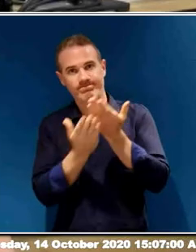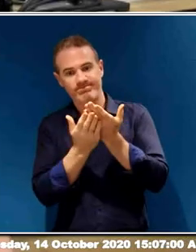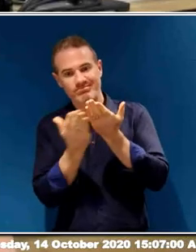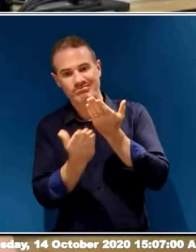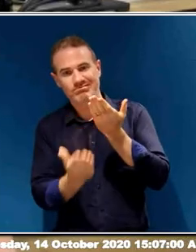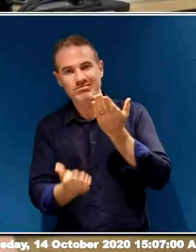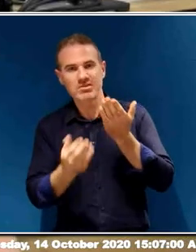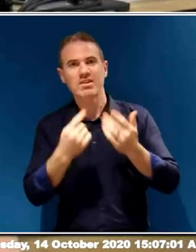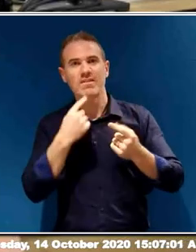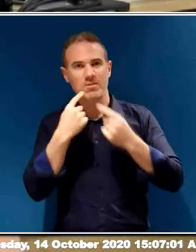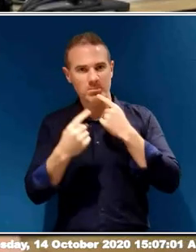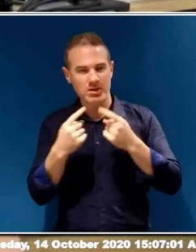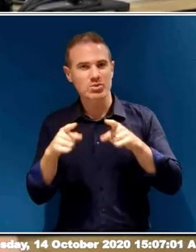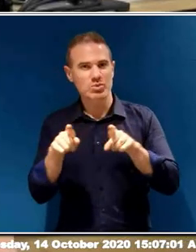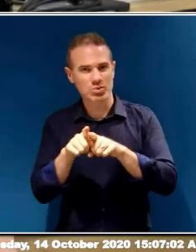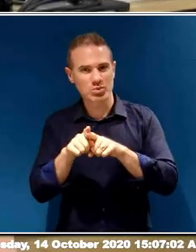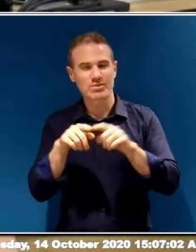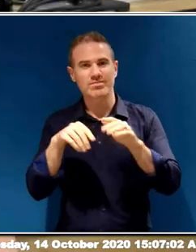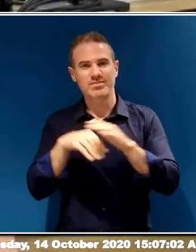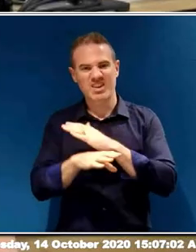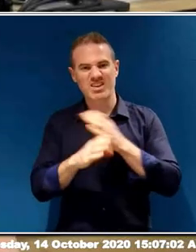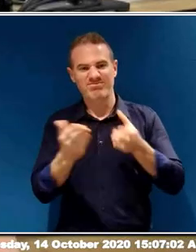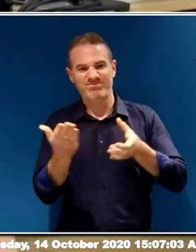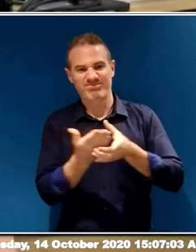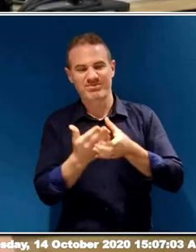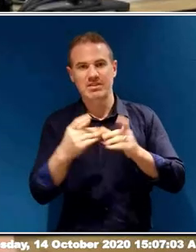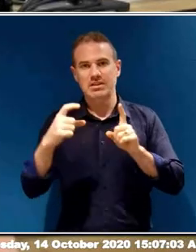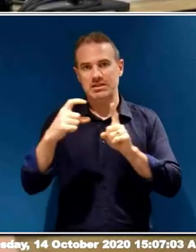Volume 2 Tabs 6 through 10.